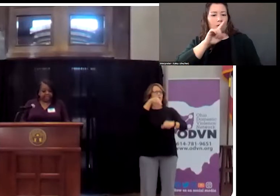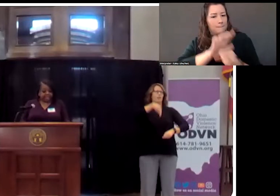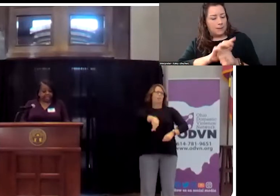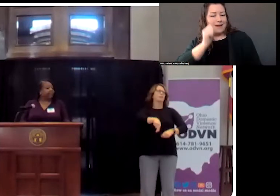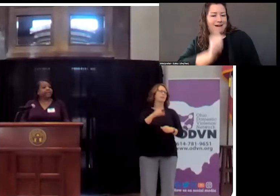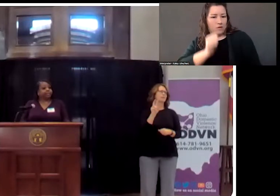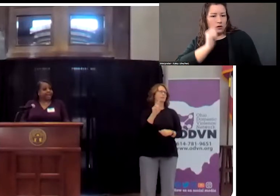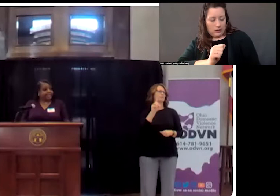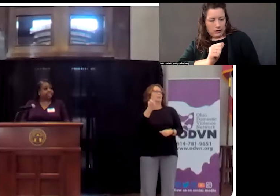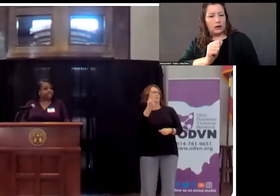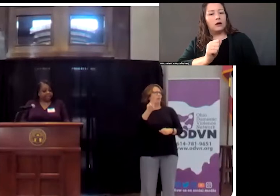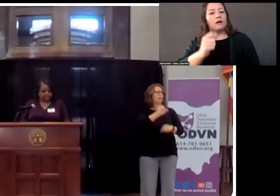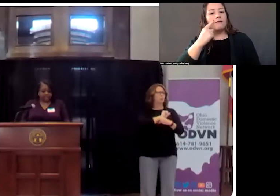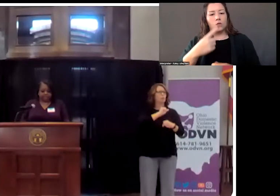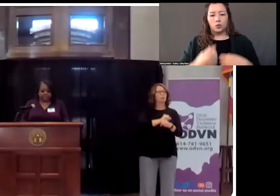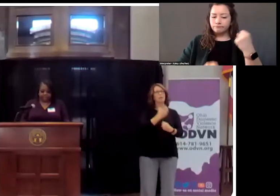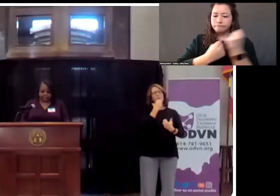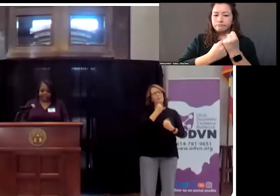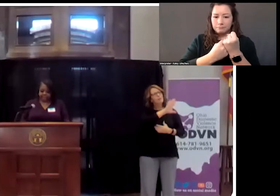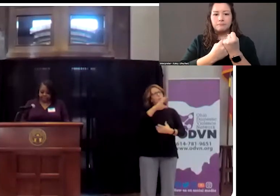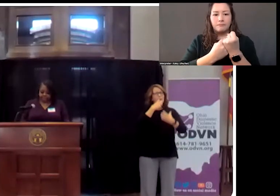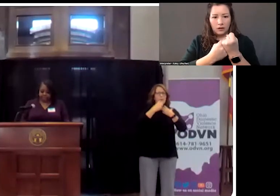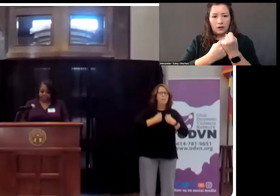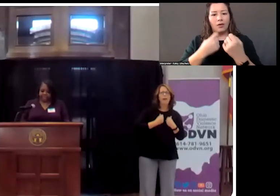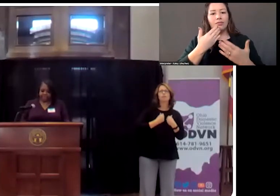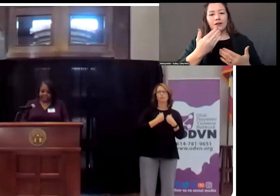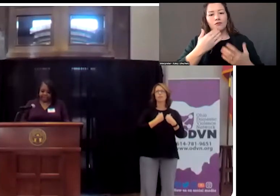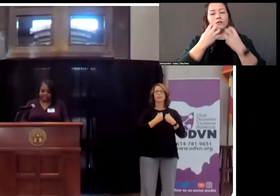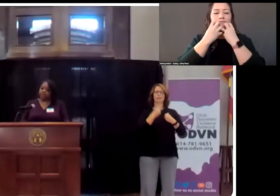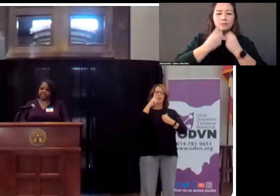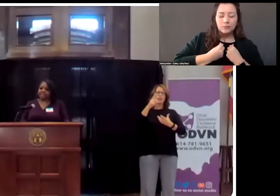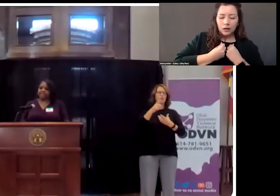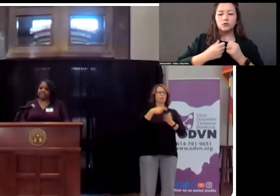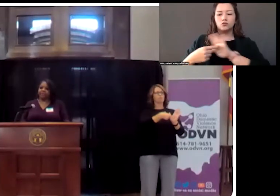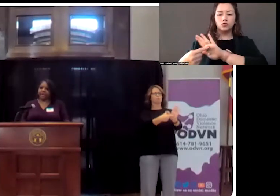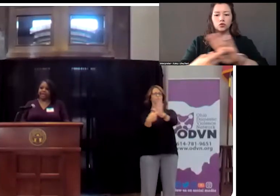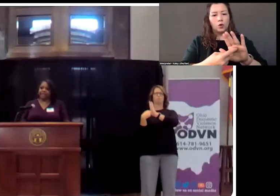Thank you for the compassion that you have shown to survivors across the state of Ohio.